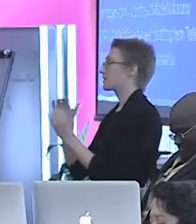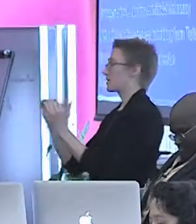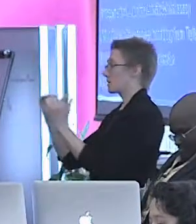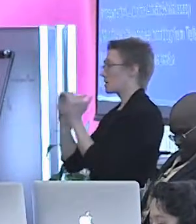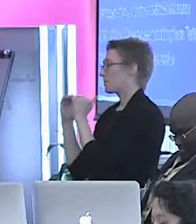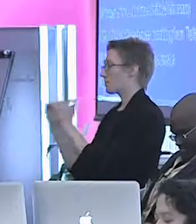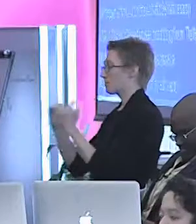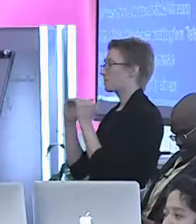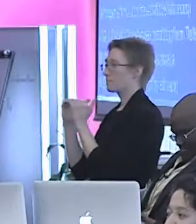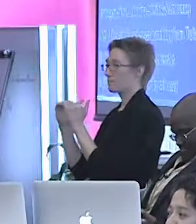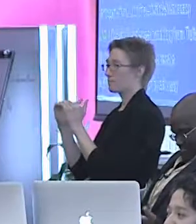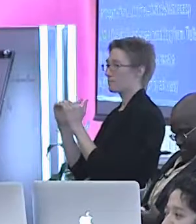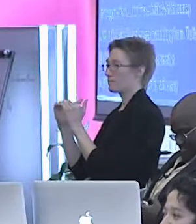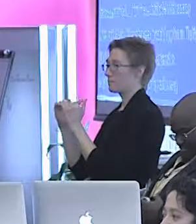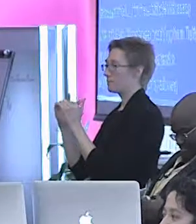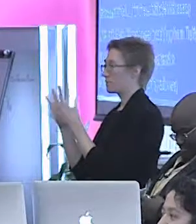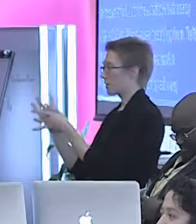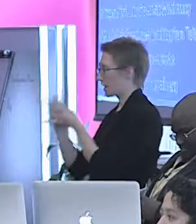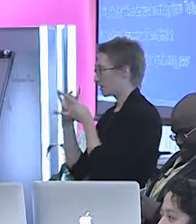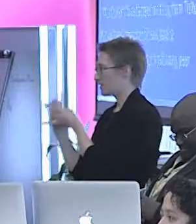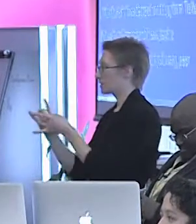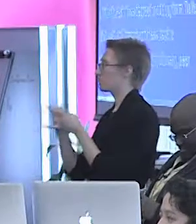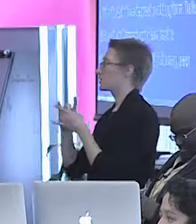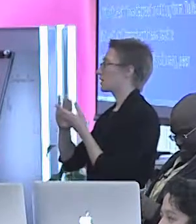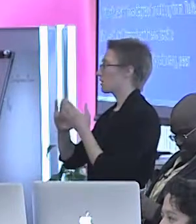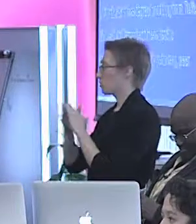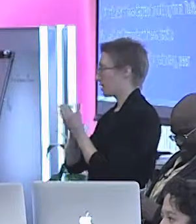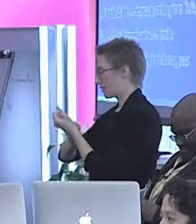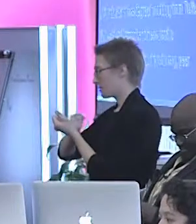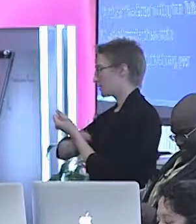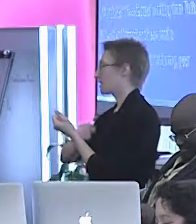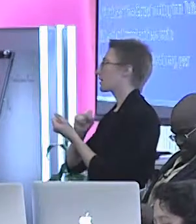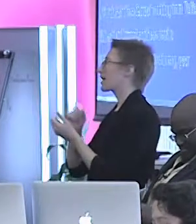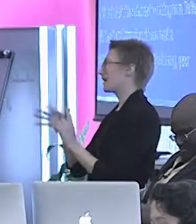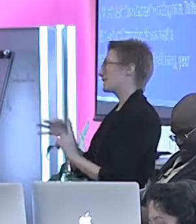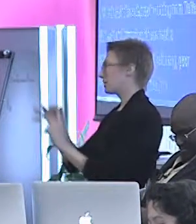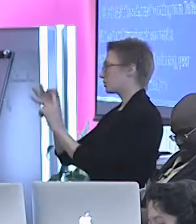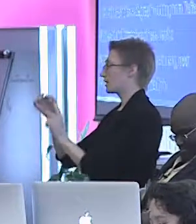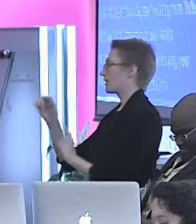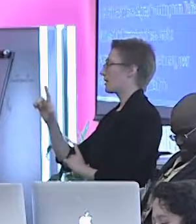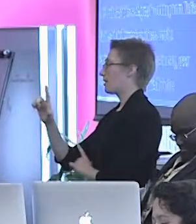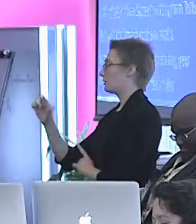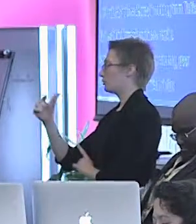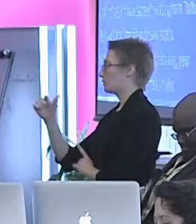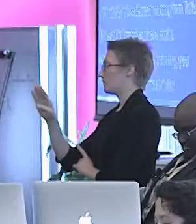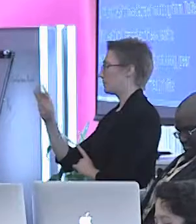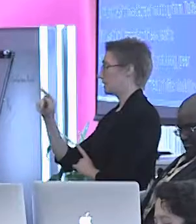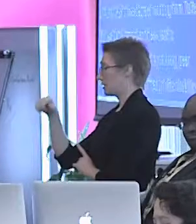primarily in the disability and LGBTQ+ community right here.